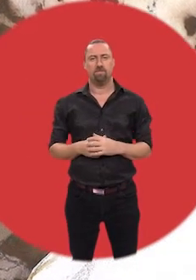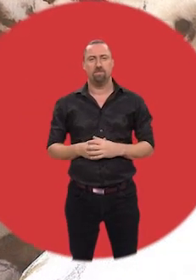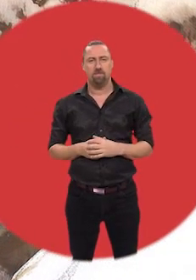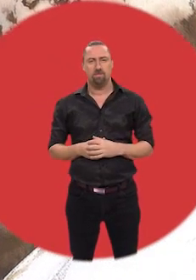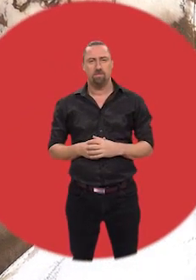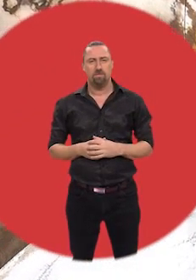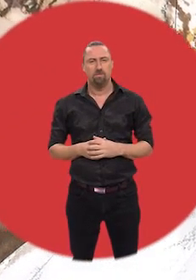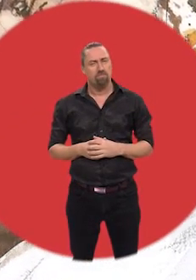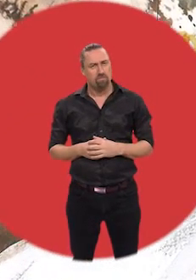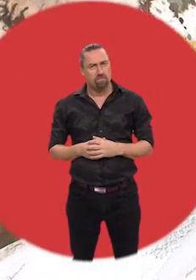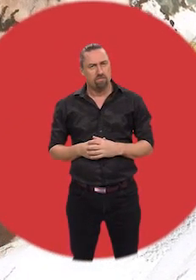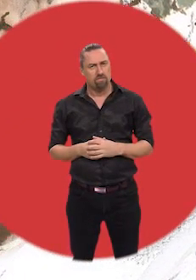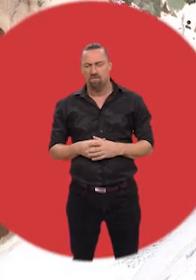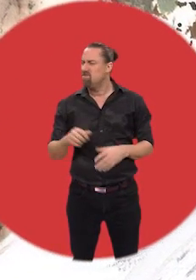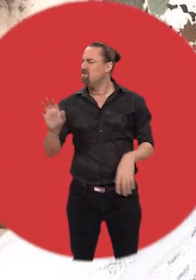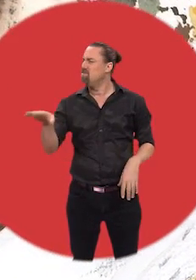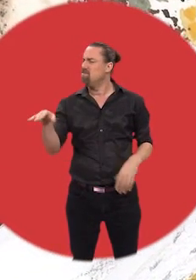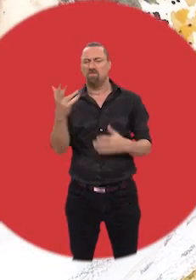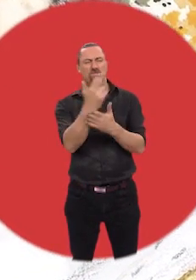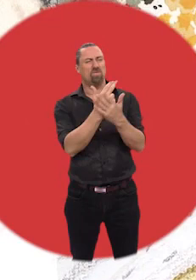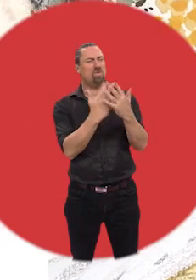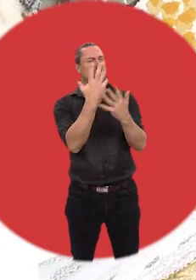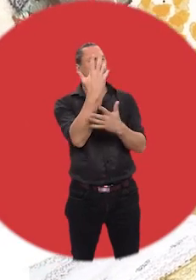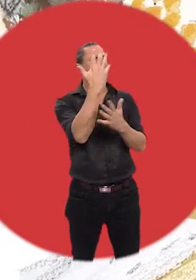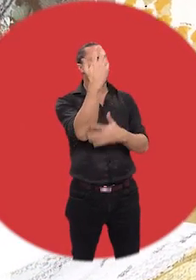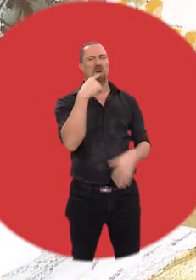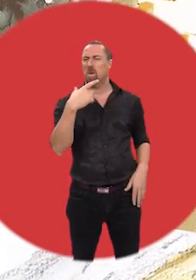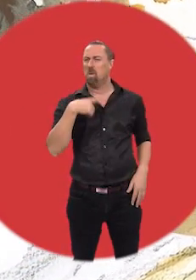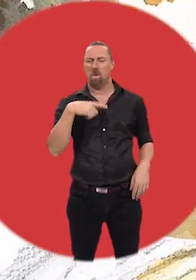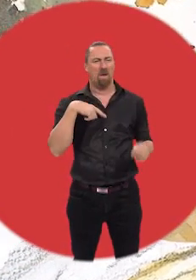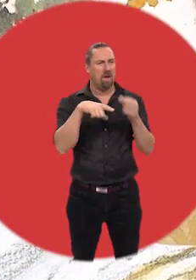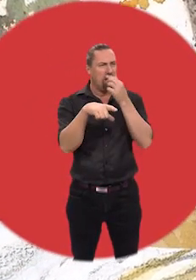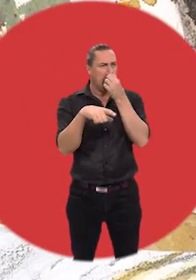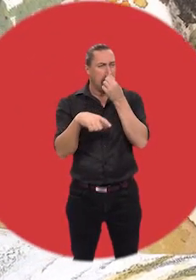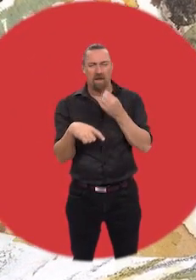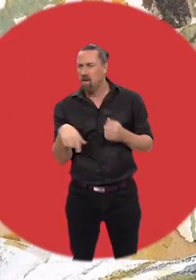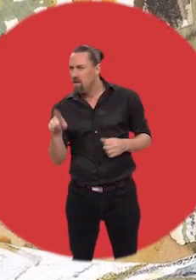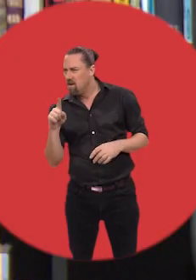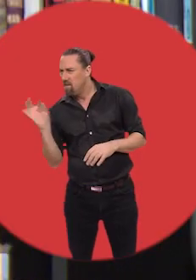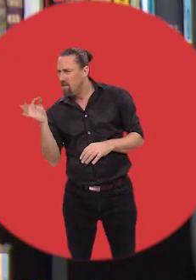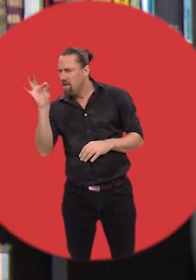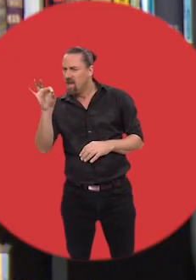"Does anyone know who would draw on a tree?" Asked Charlie admiring a blue banded bee.